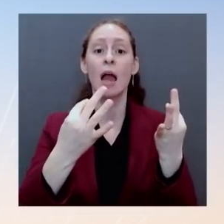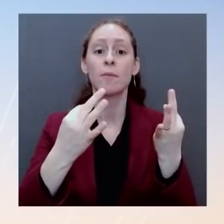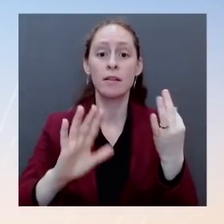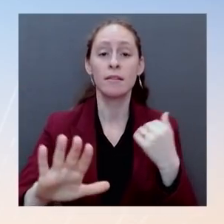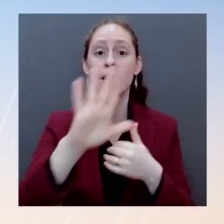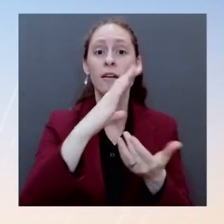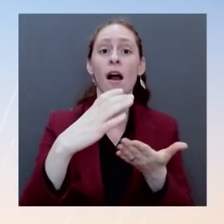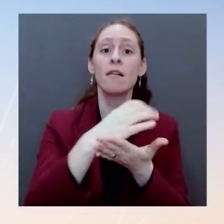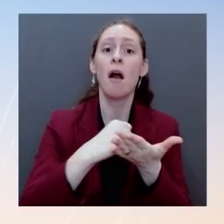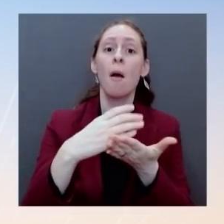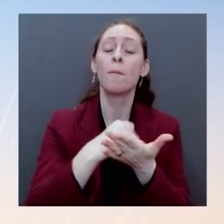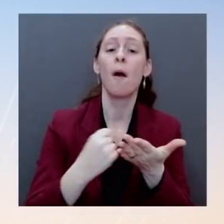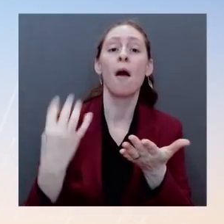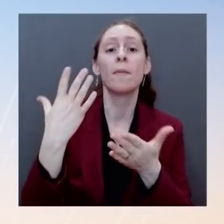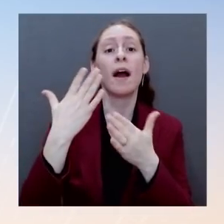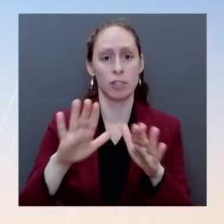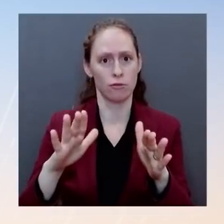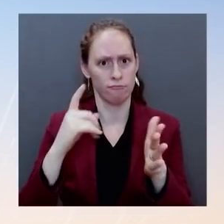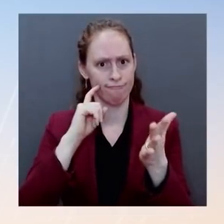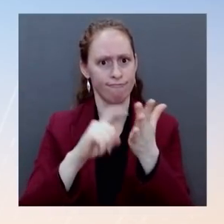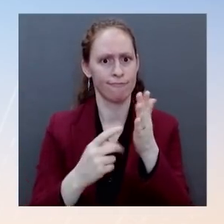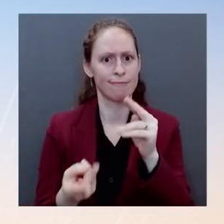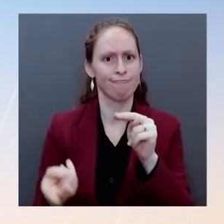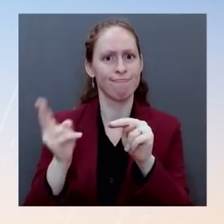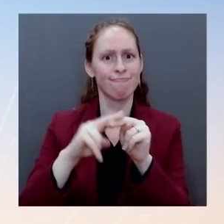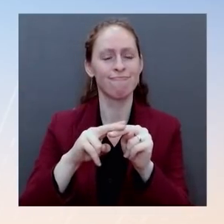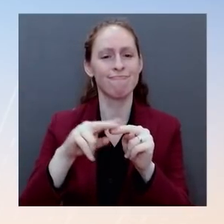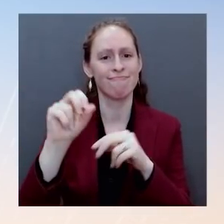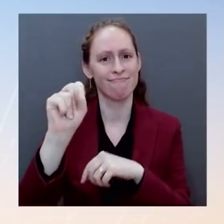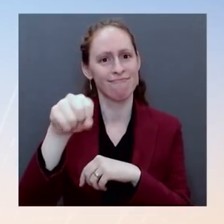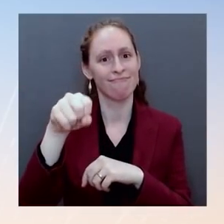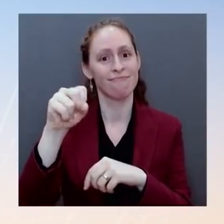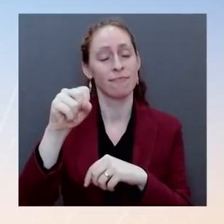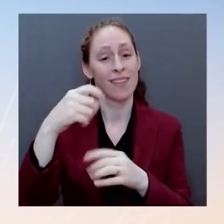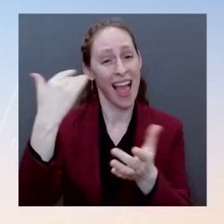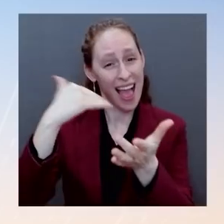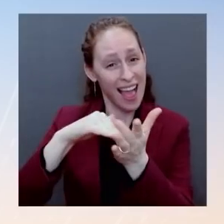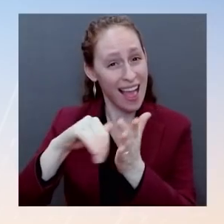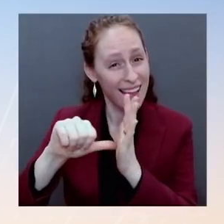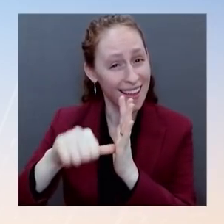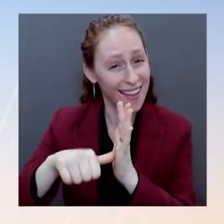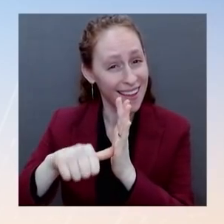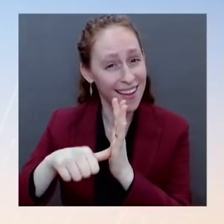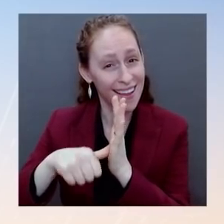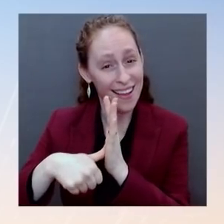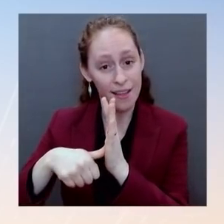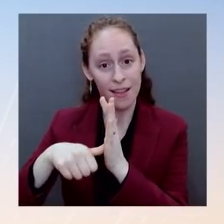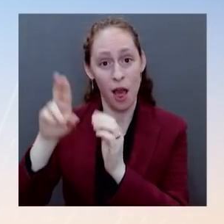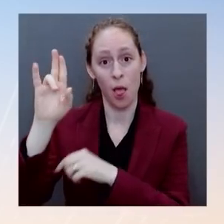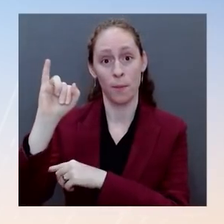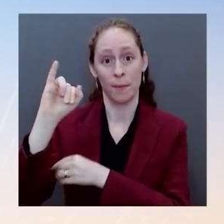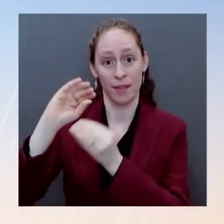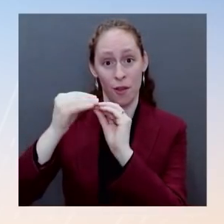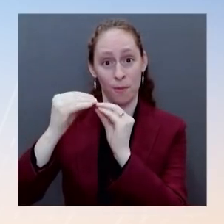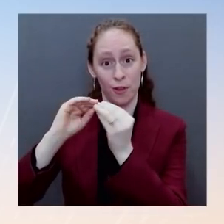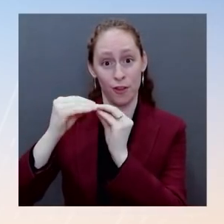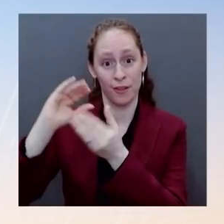So, just to repeat that context: the largest decline in unemployment, the most jobs created, and the strongest economic growth in nearly 40 years.